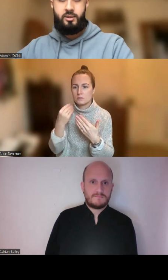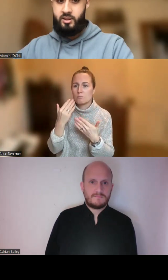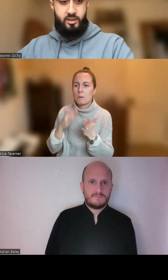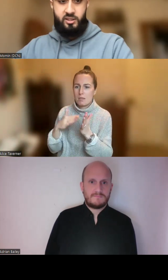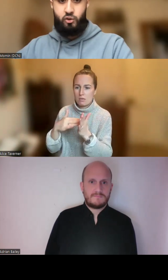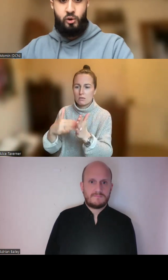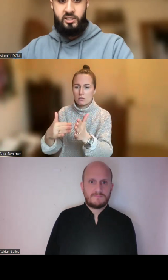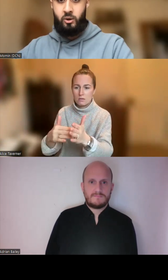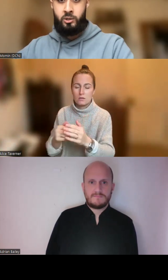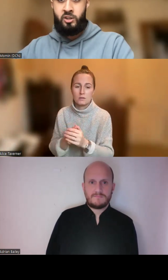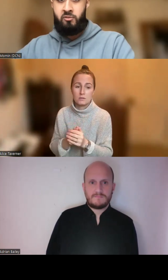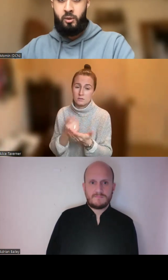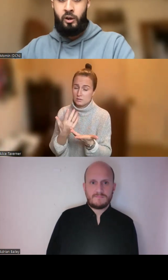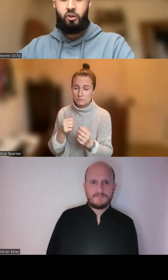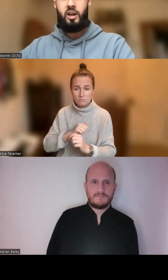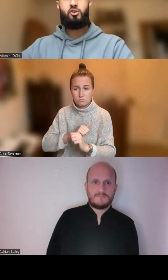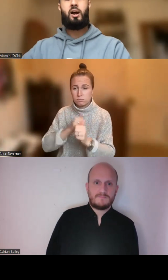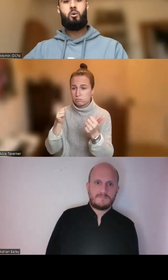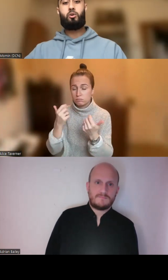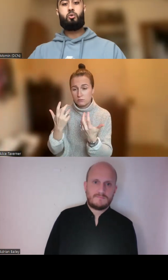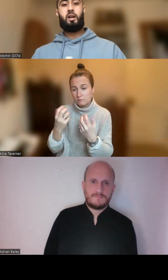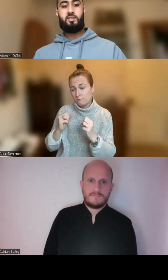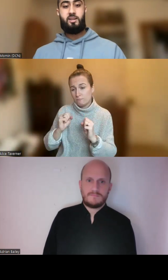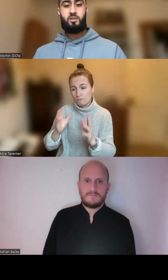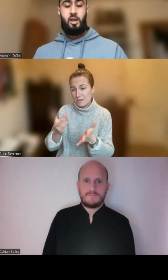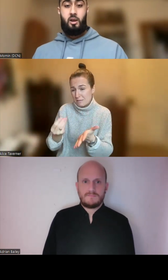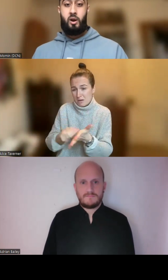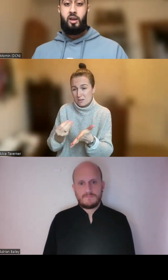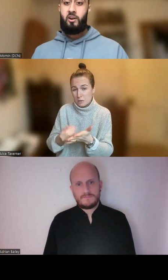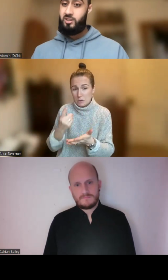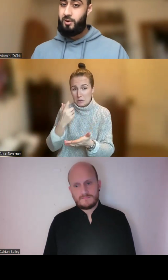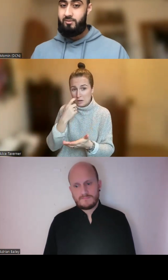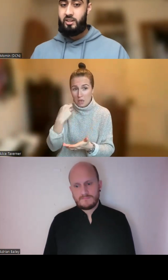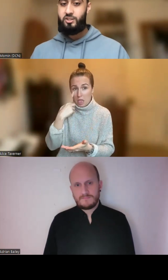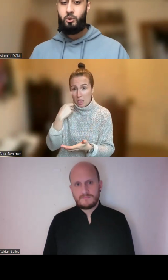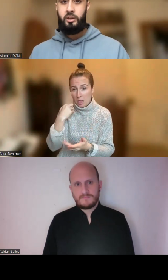This is crazy good because you get free money, you get to try out what Google Ads is. There are some caveats to it,